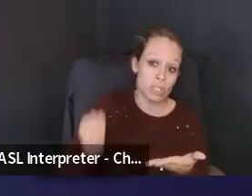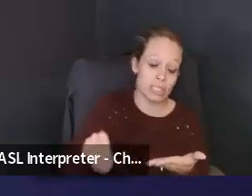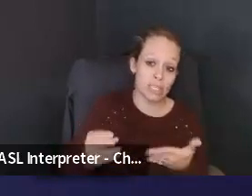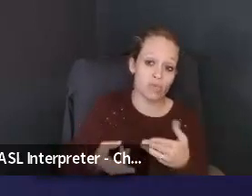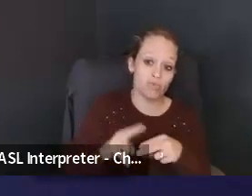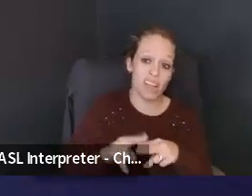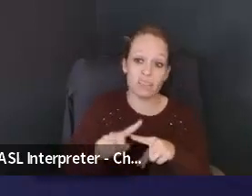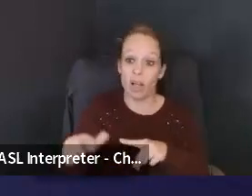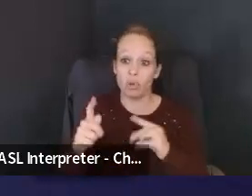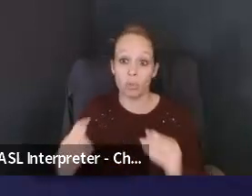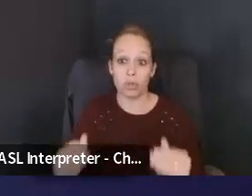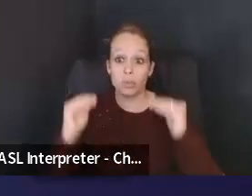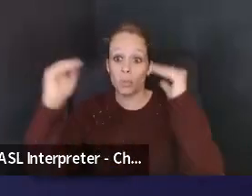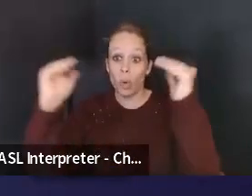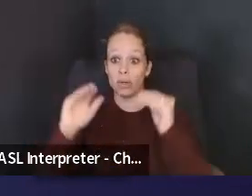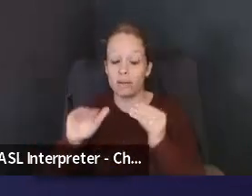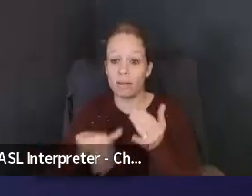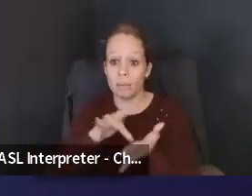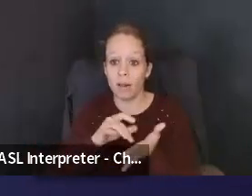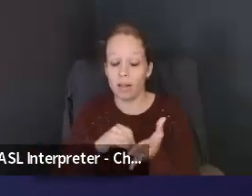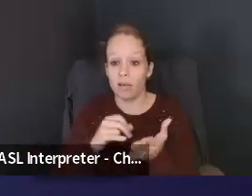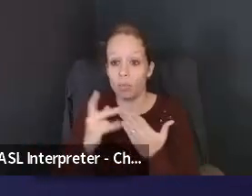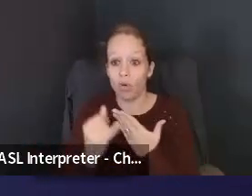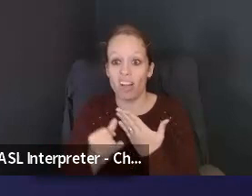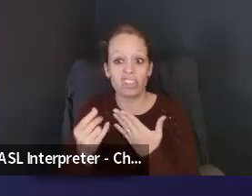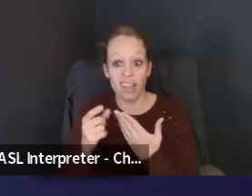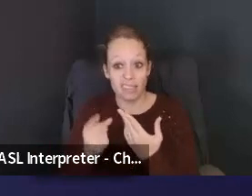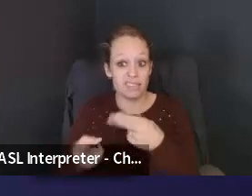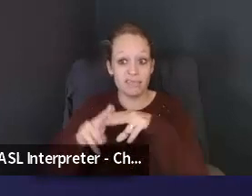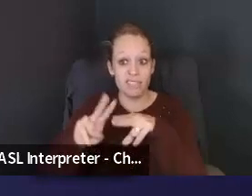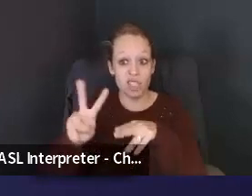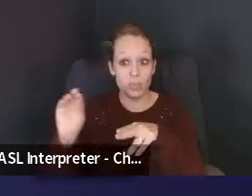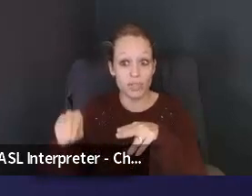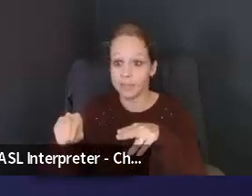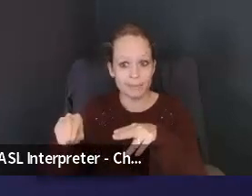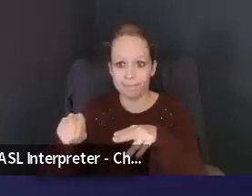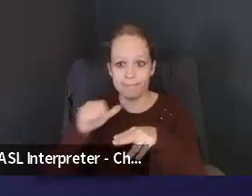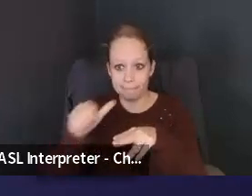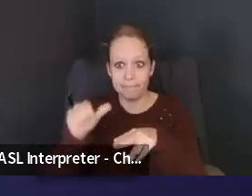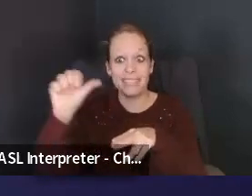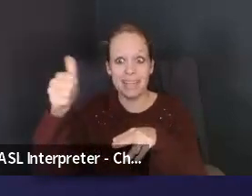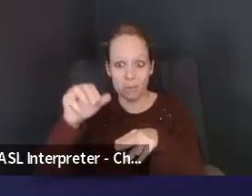promoted in the middle of the project and they get a 10% raise. So, it's not unreasonable to put in